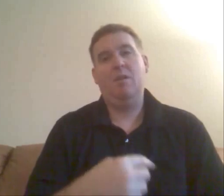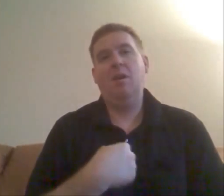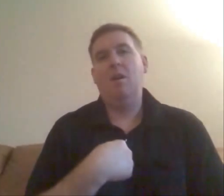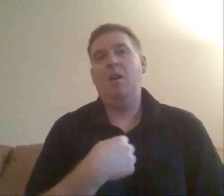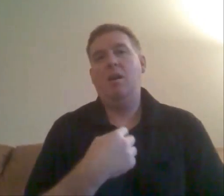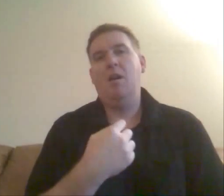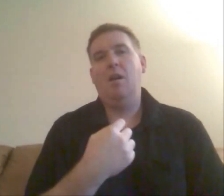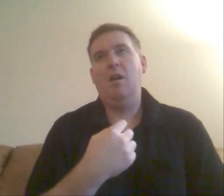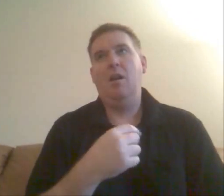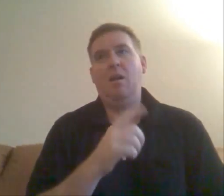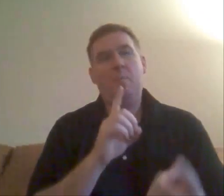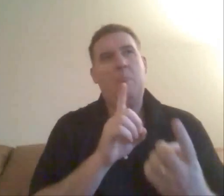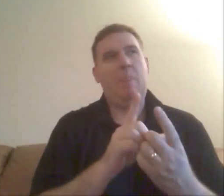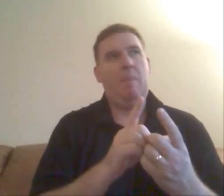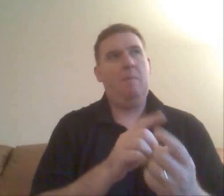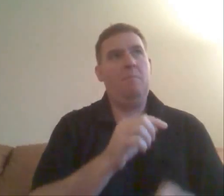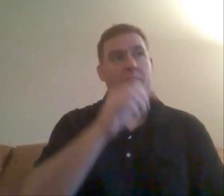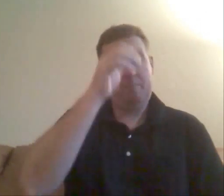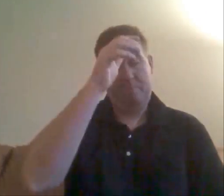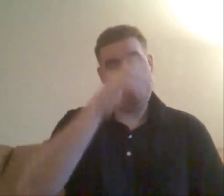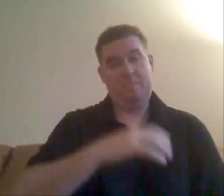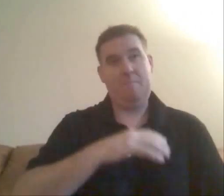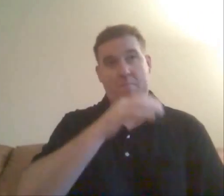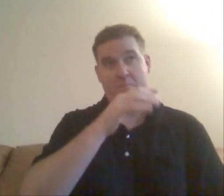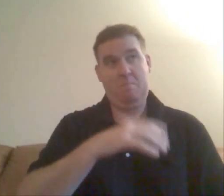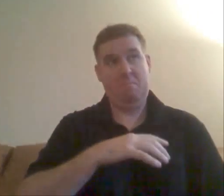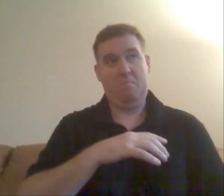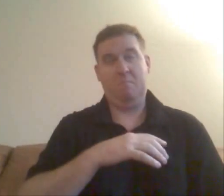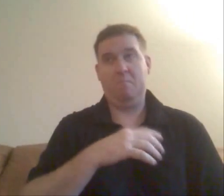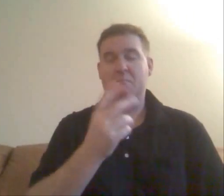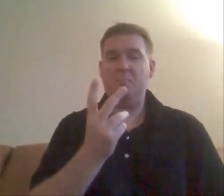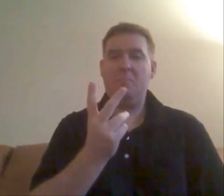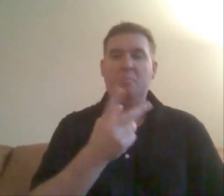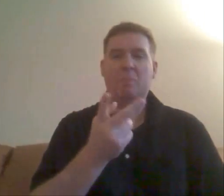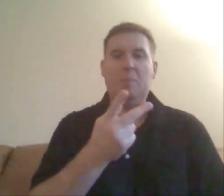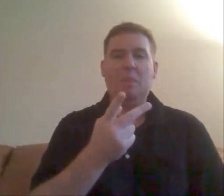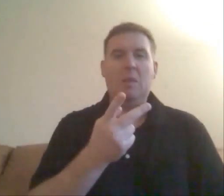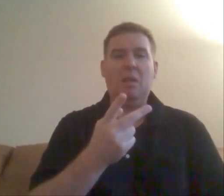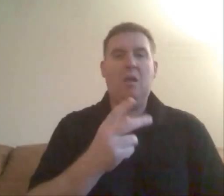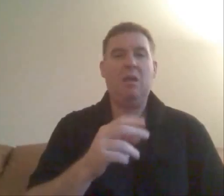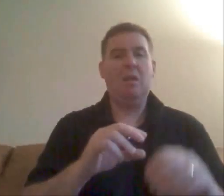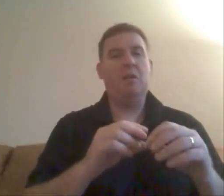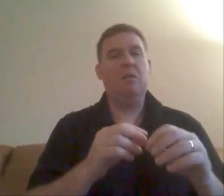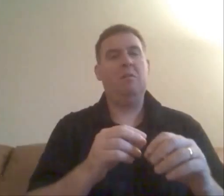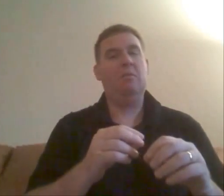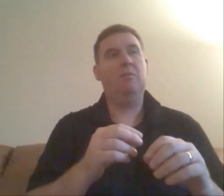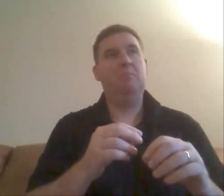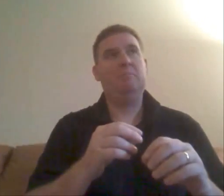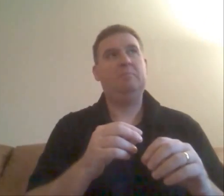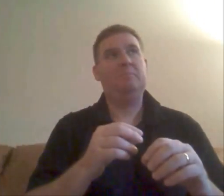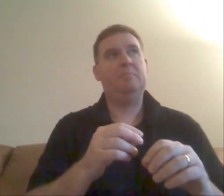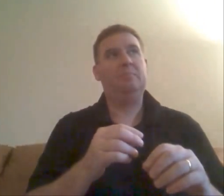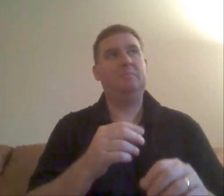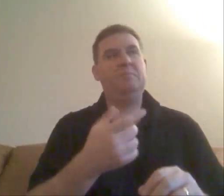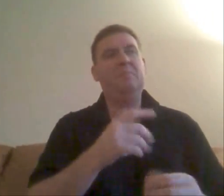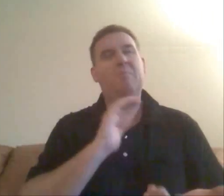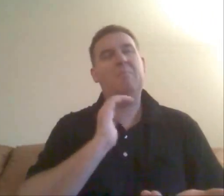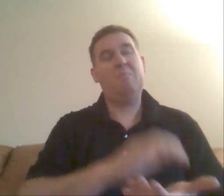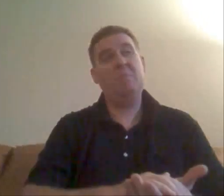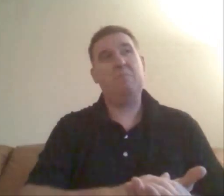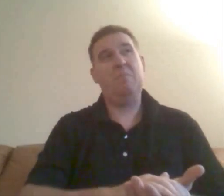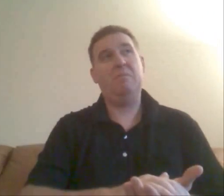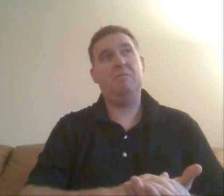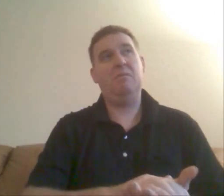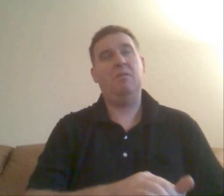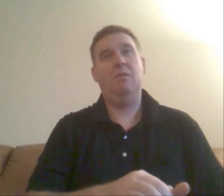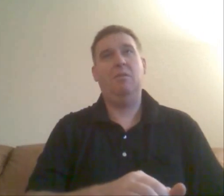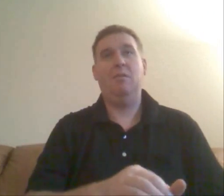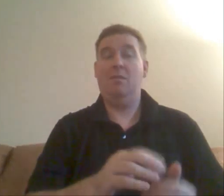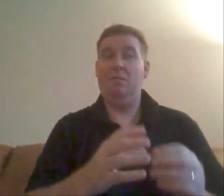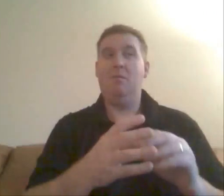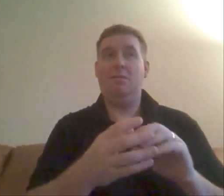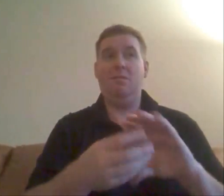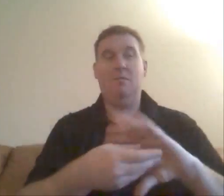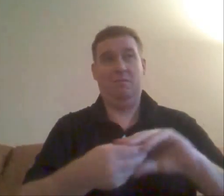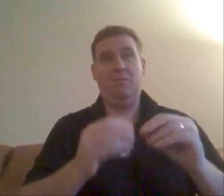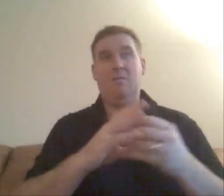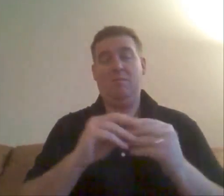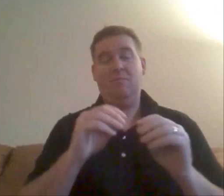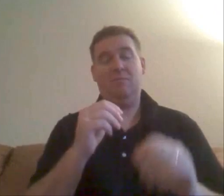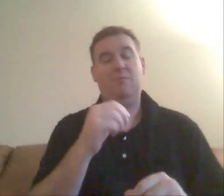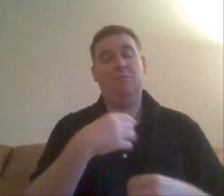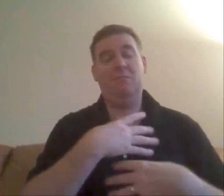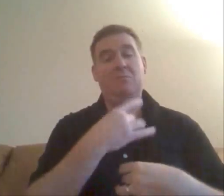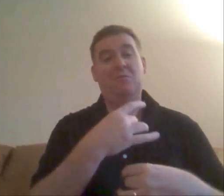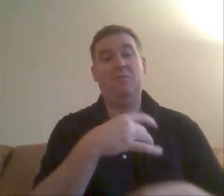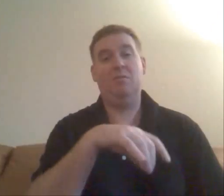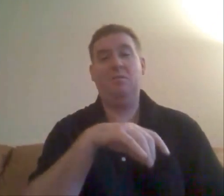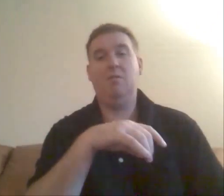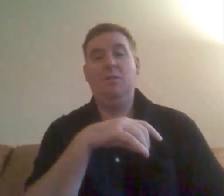I met a married couple who had an interesting story.